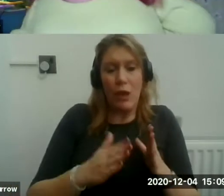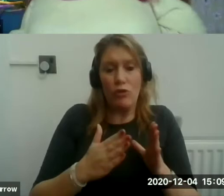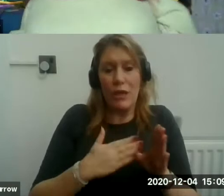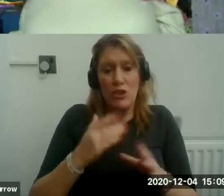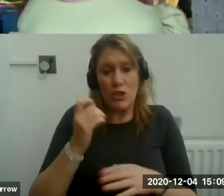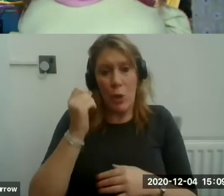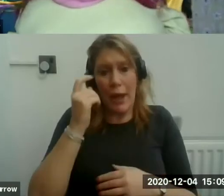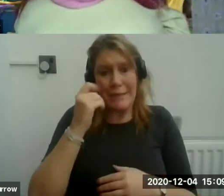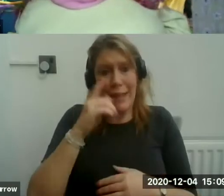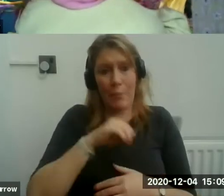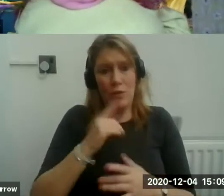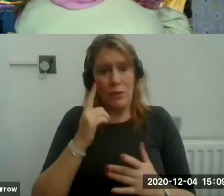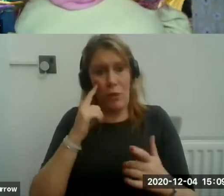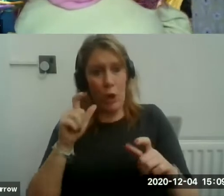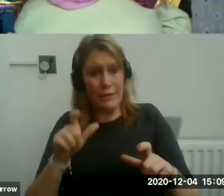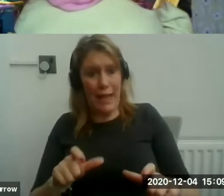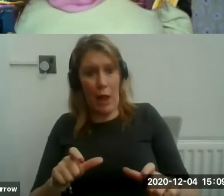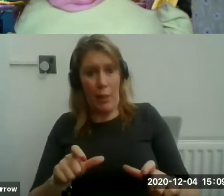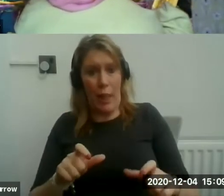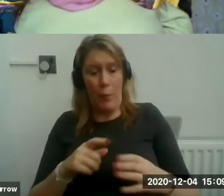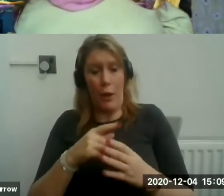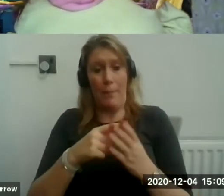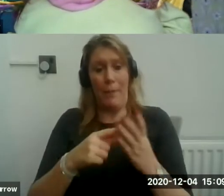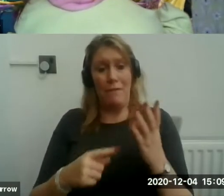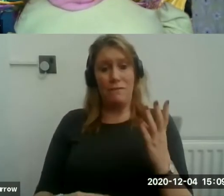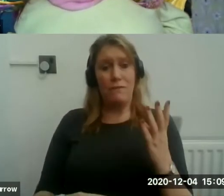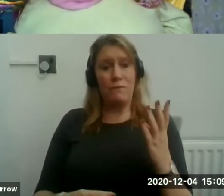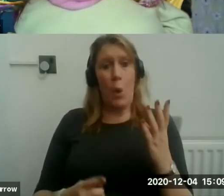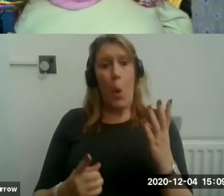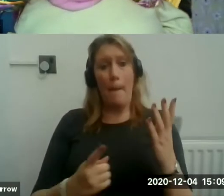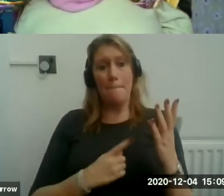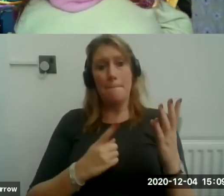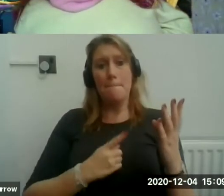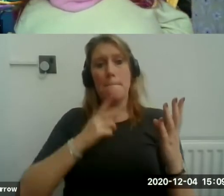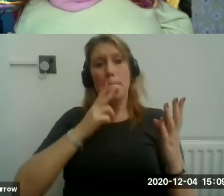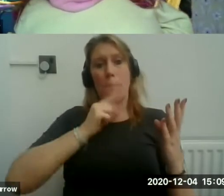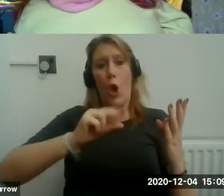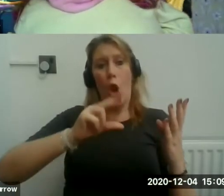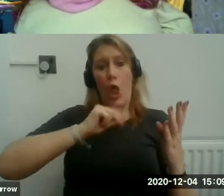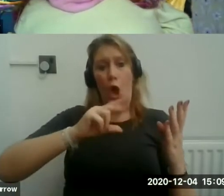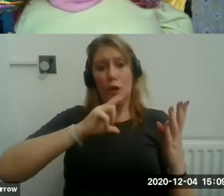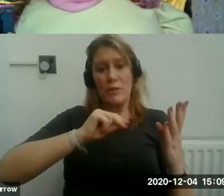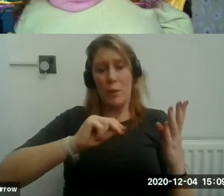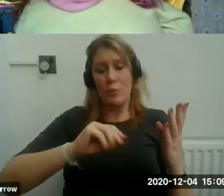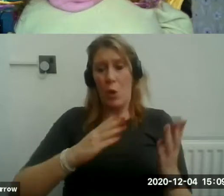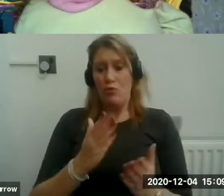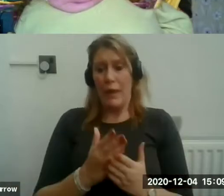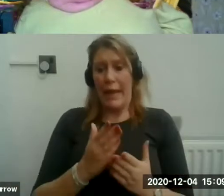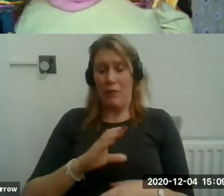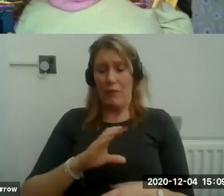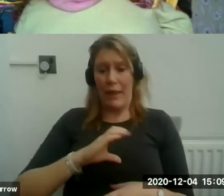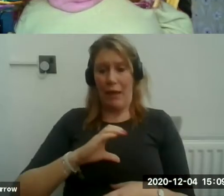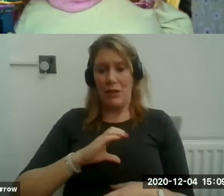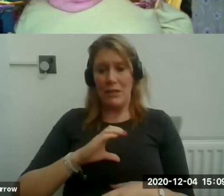going to be four monologues which they still are. So the characters for people who haven't seen the film, don't interact,